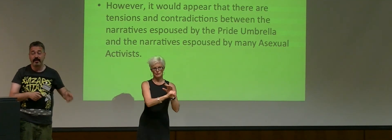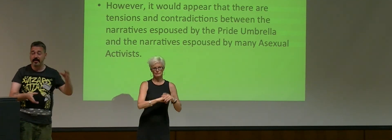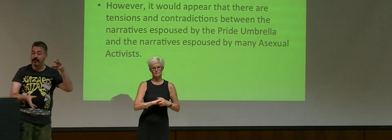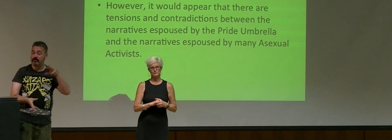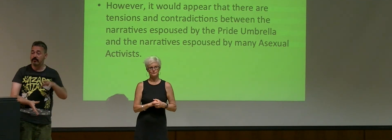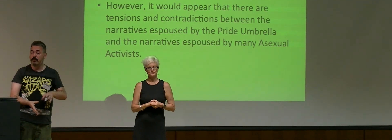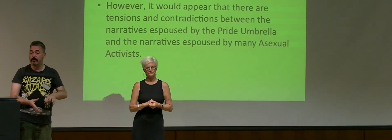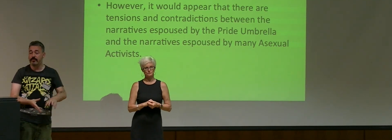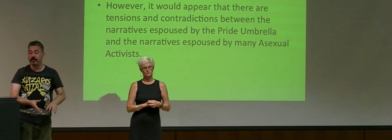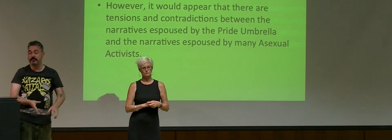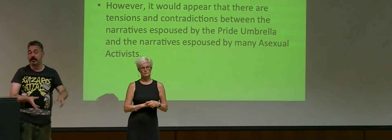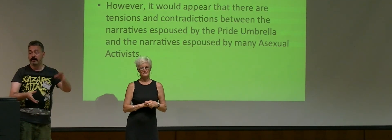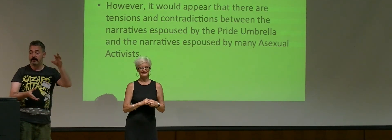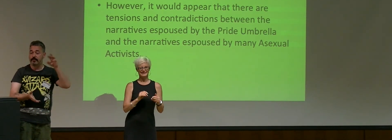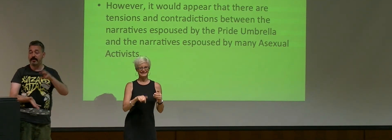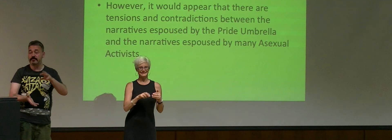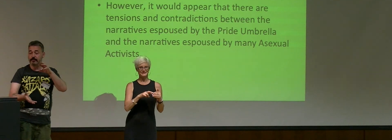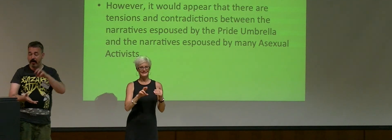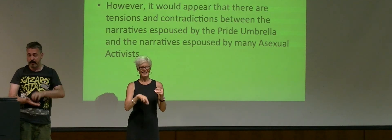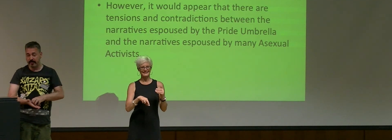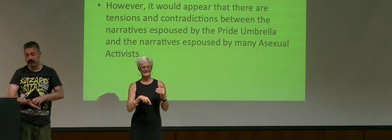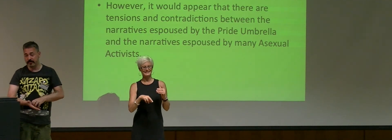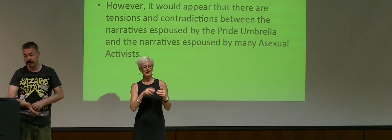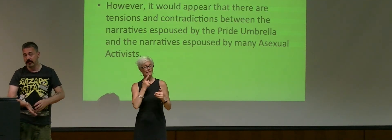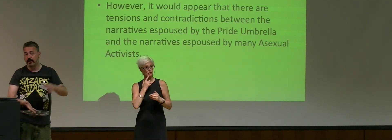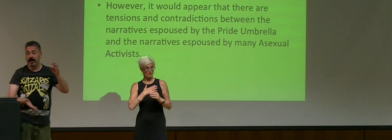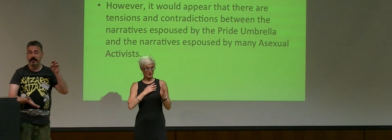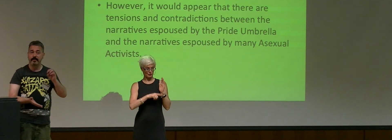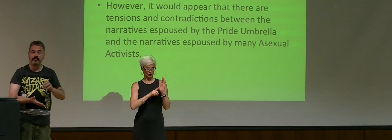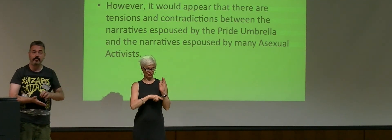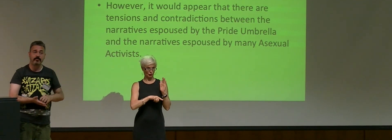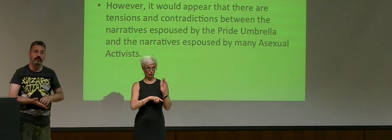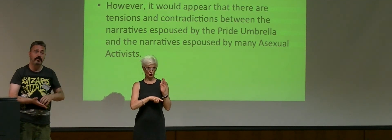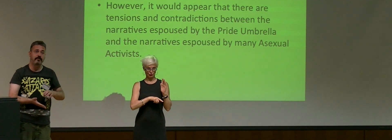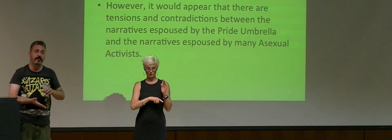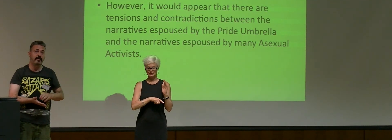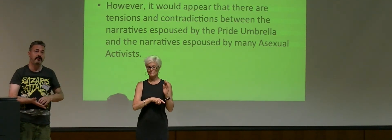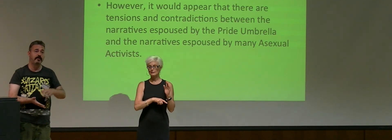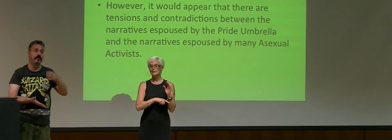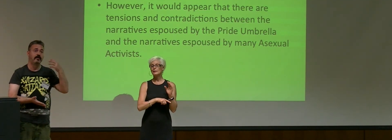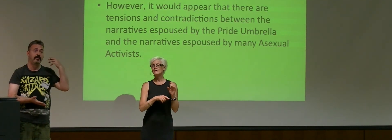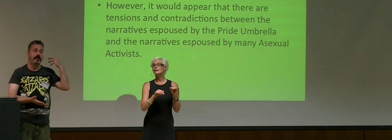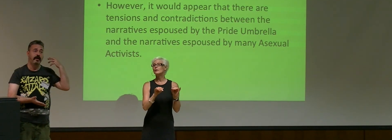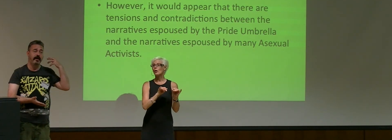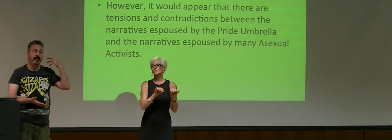I have to say that that’s the result as appears in my research and is the result apepars in